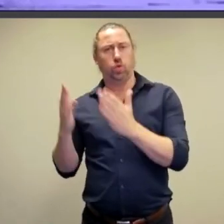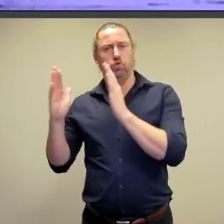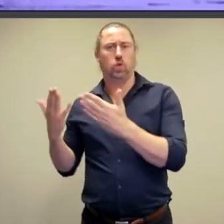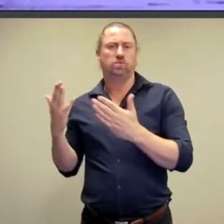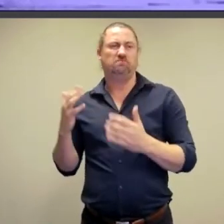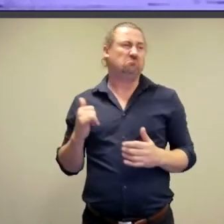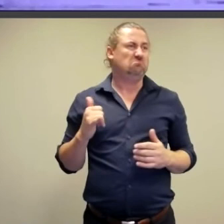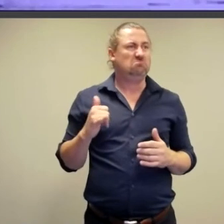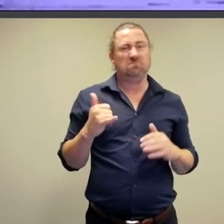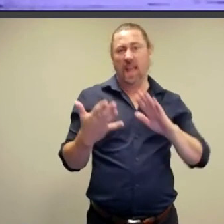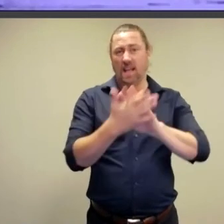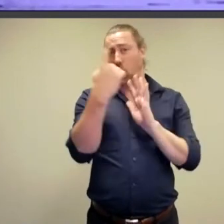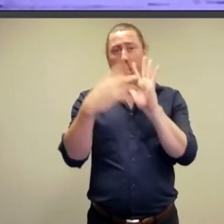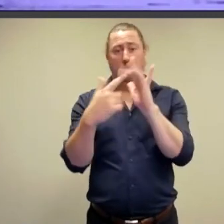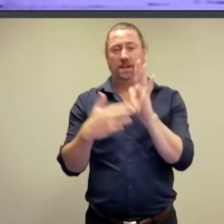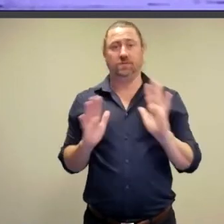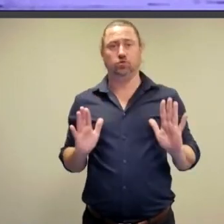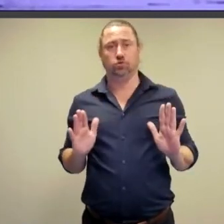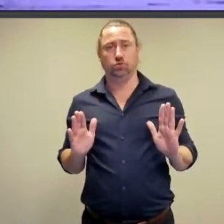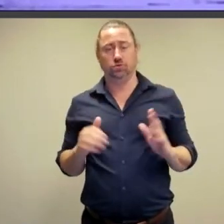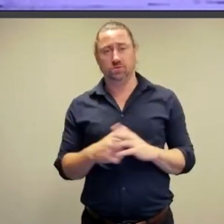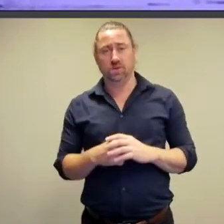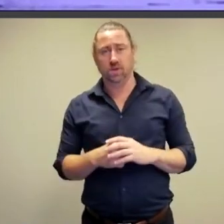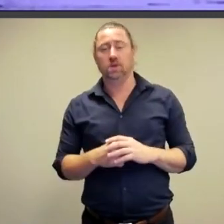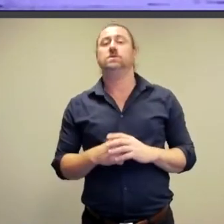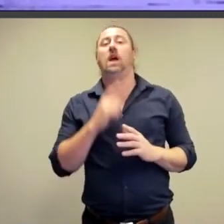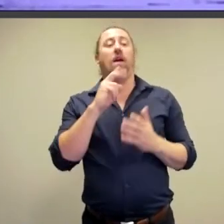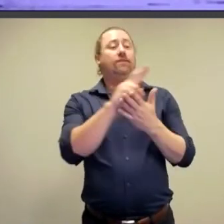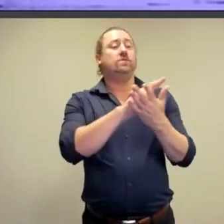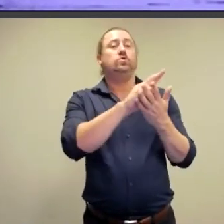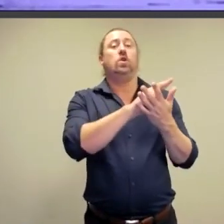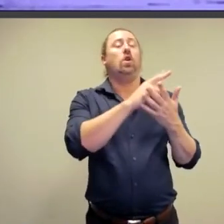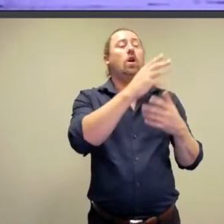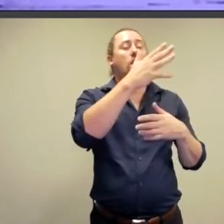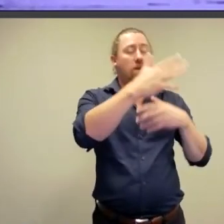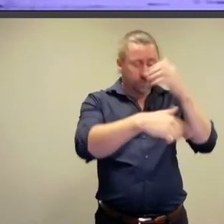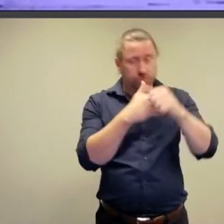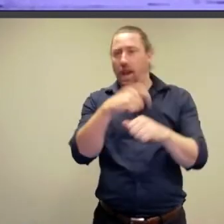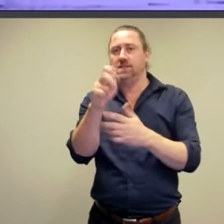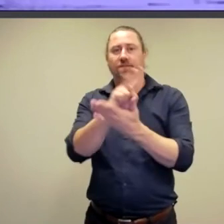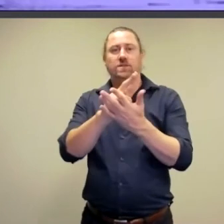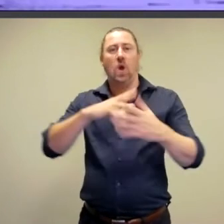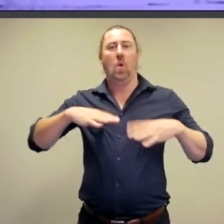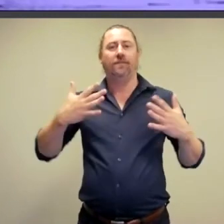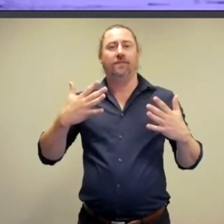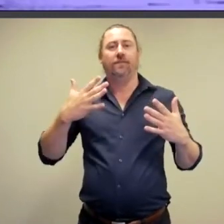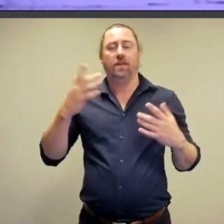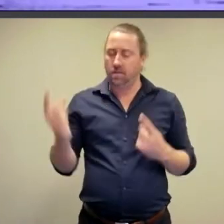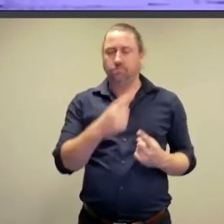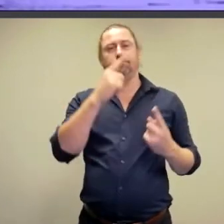of under a minute and when one video ends another video